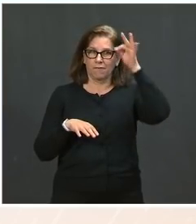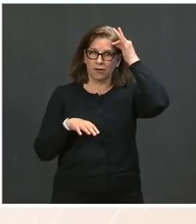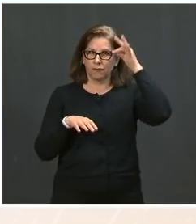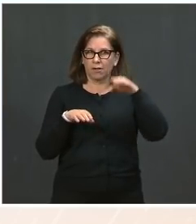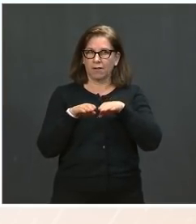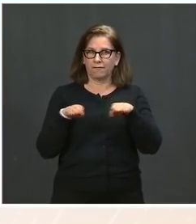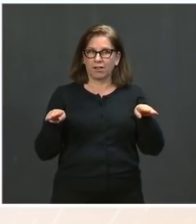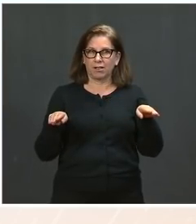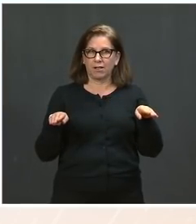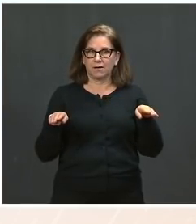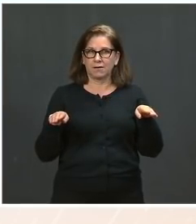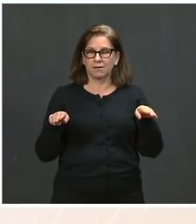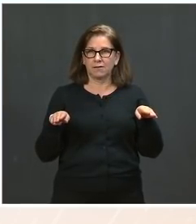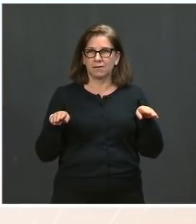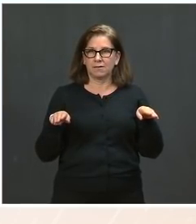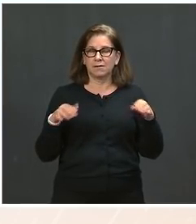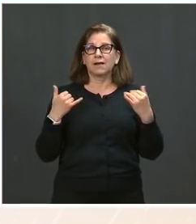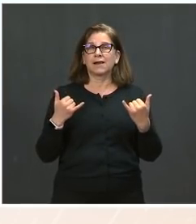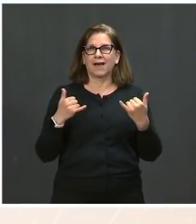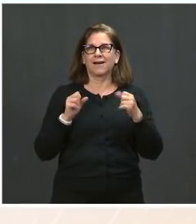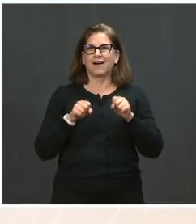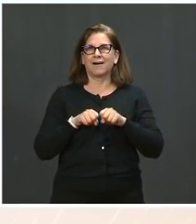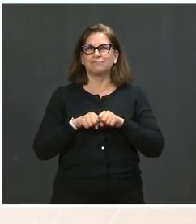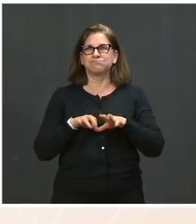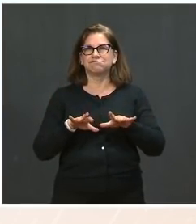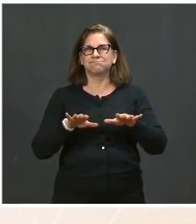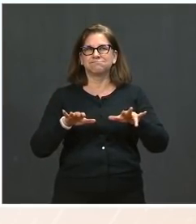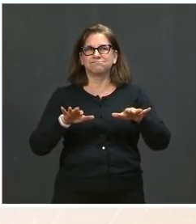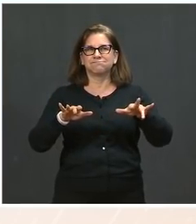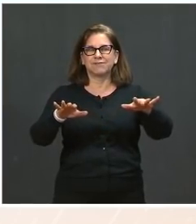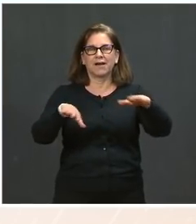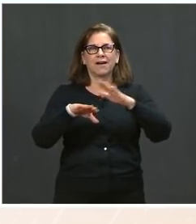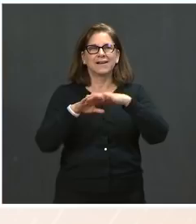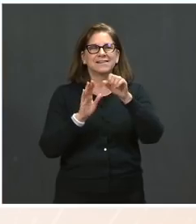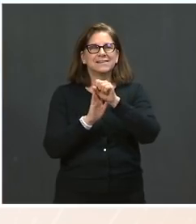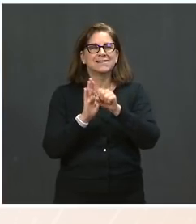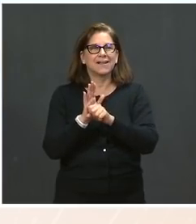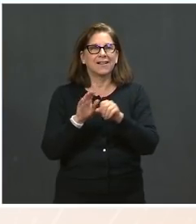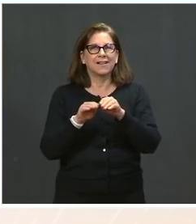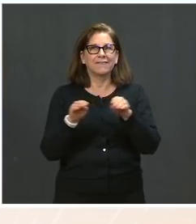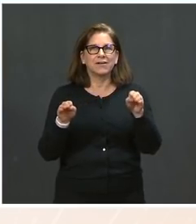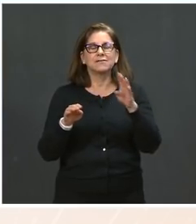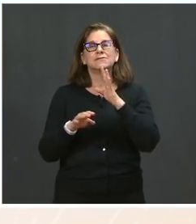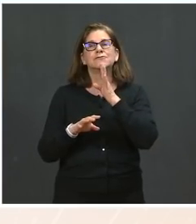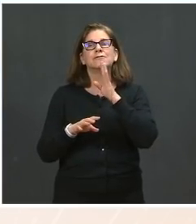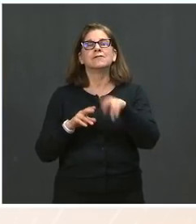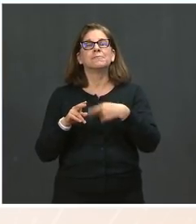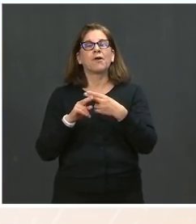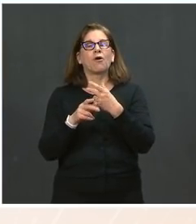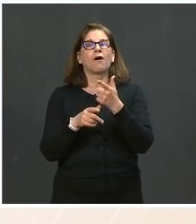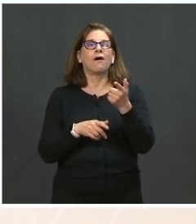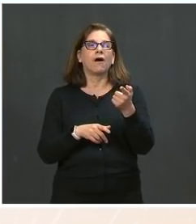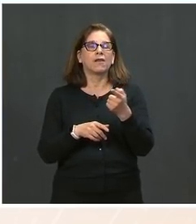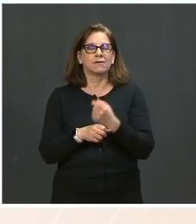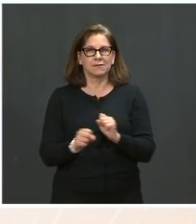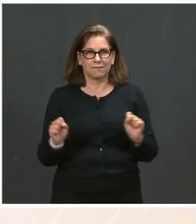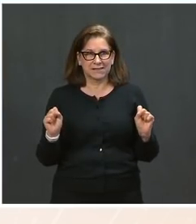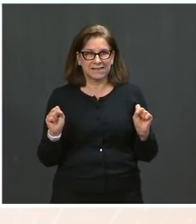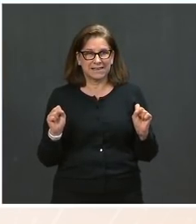and we've seen that on gun safety legislation as well. So he's -- he's encouraged by that, but knows that it can be a long journey.